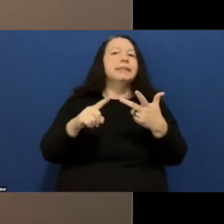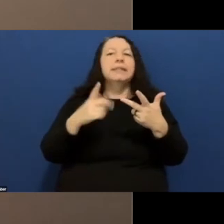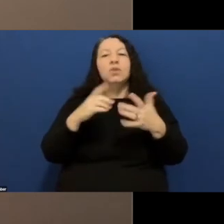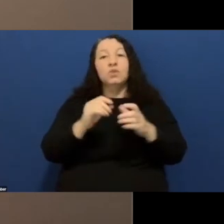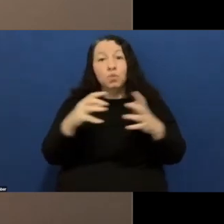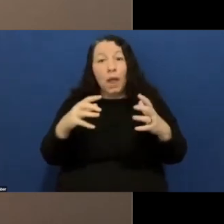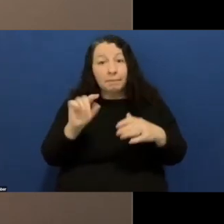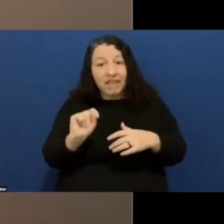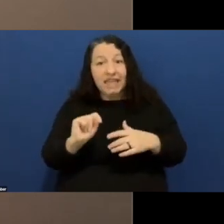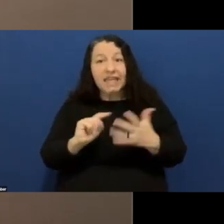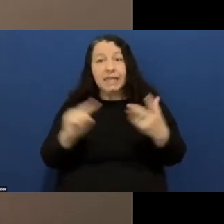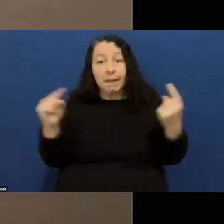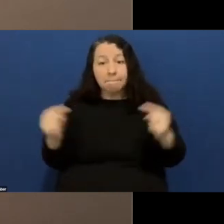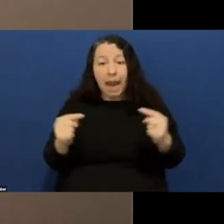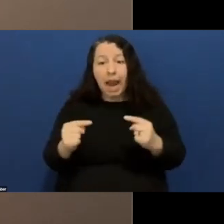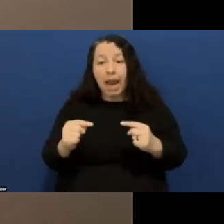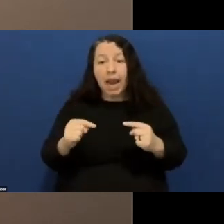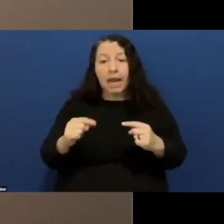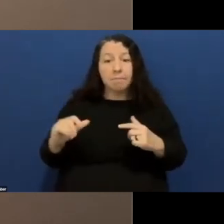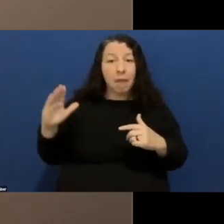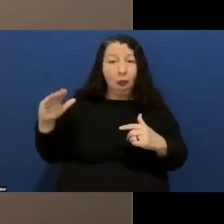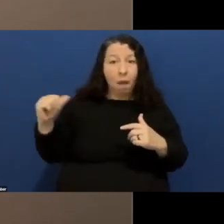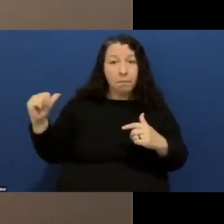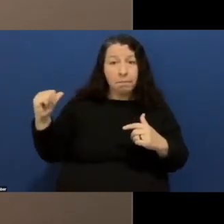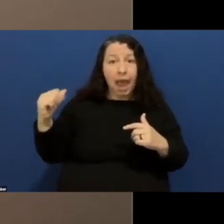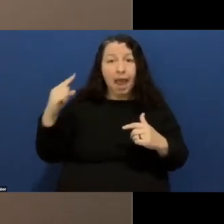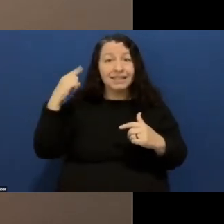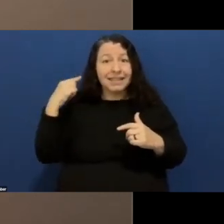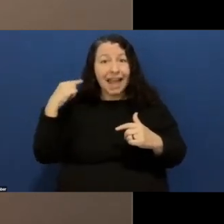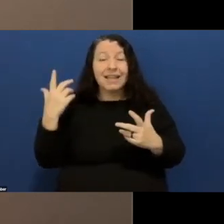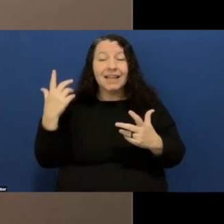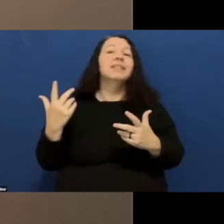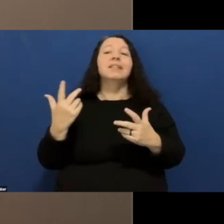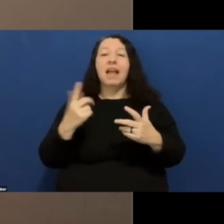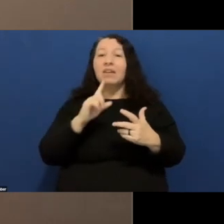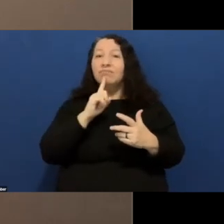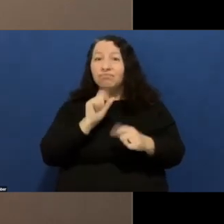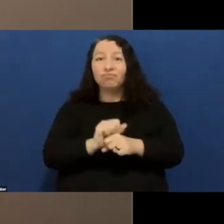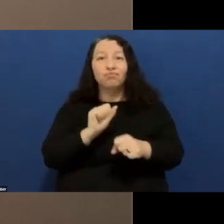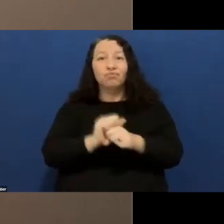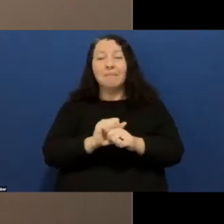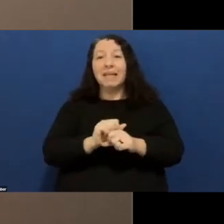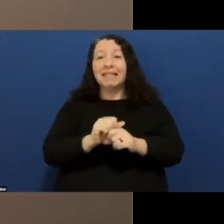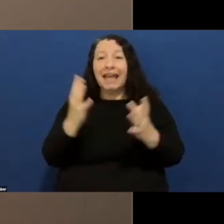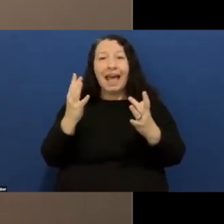urine retention, swelling in my feet, pain in my upper back and neck. I am extremely